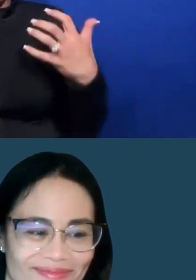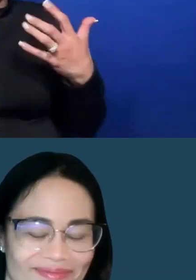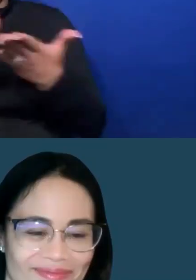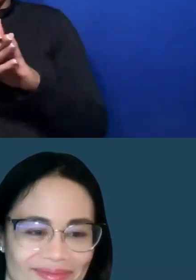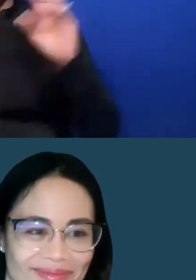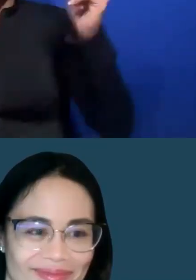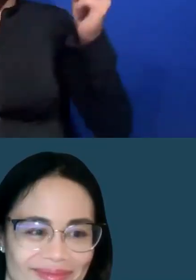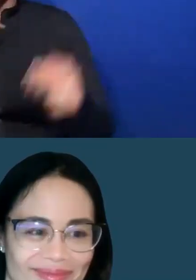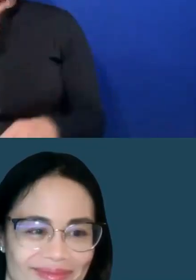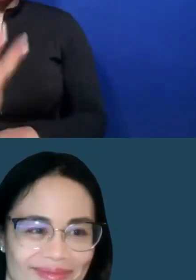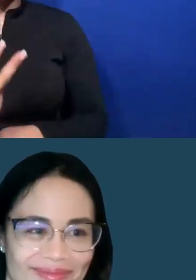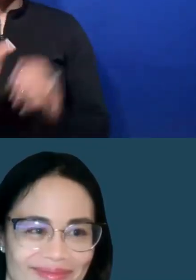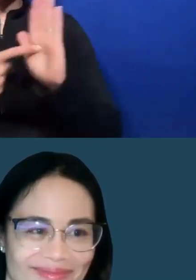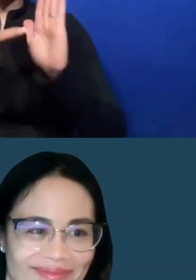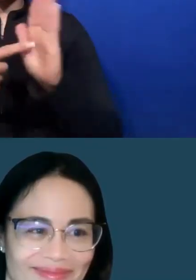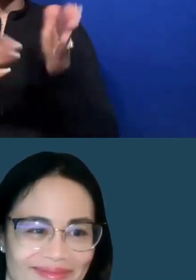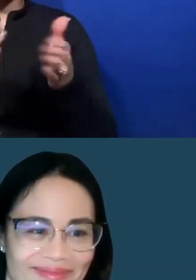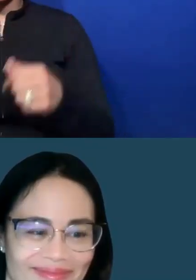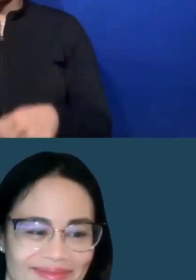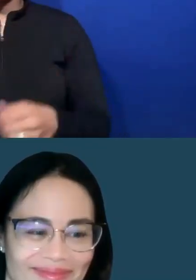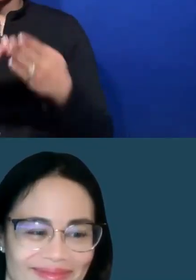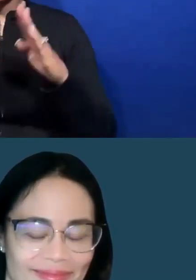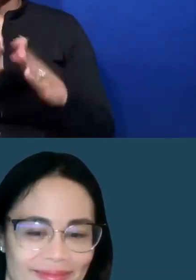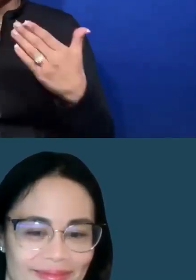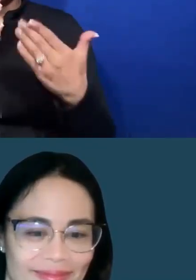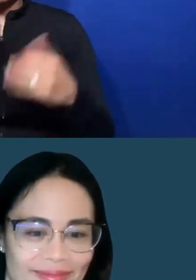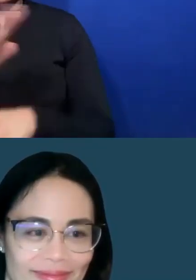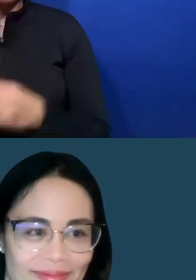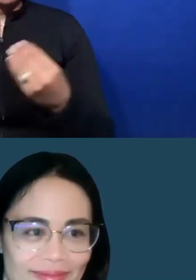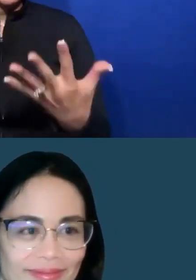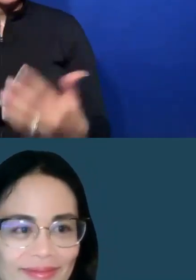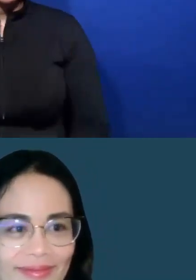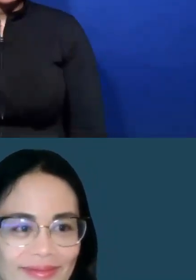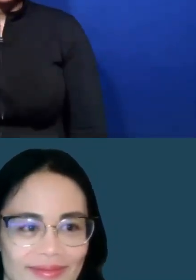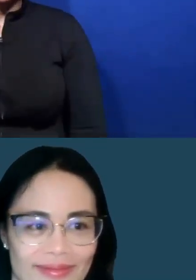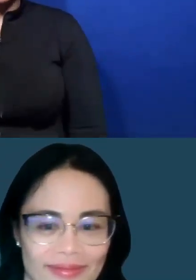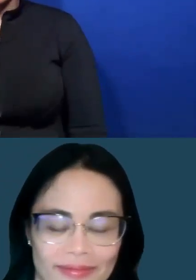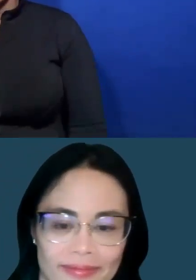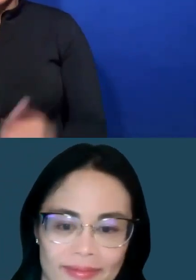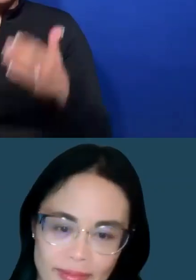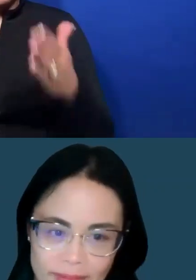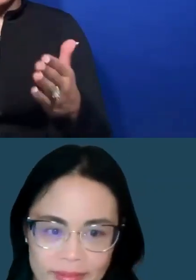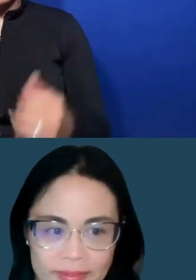So I thank you for this information. But this is the only way that we are going to be informed.